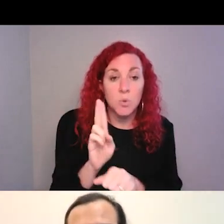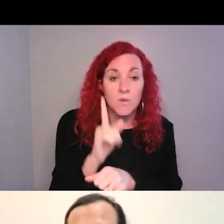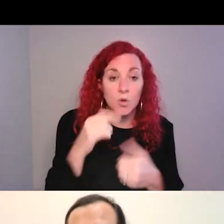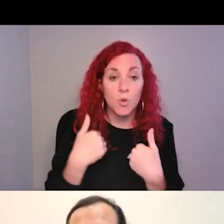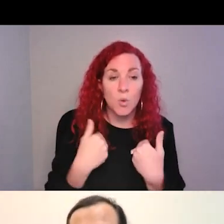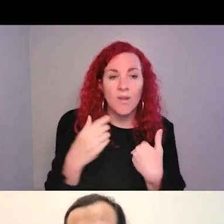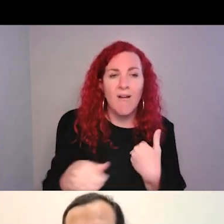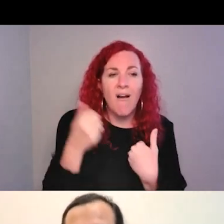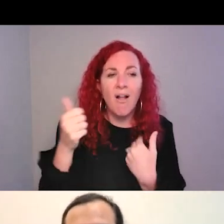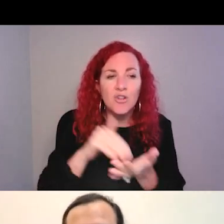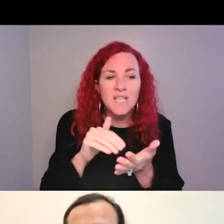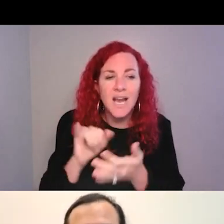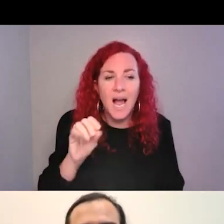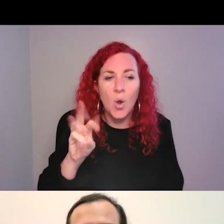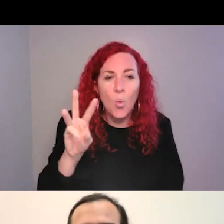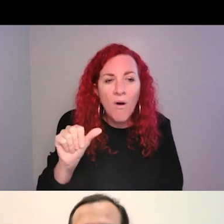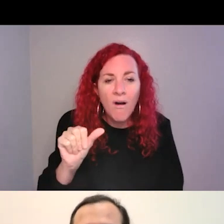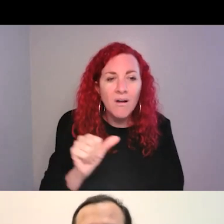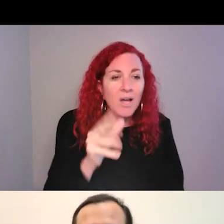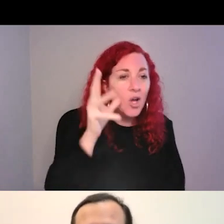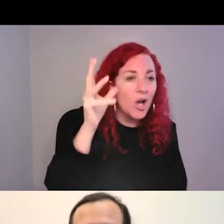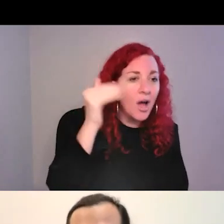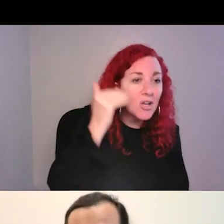BOTH ADULT AND YOUTH USING THE SERVICES SHOWED MORE